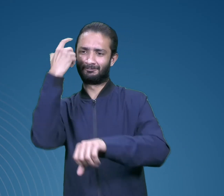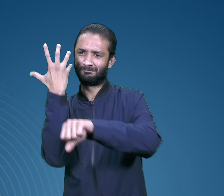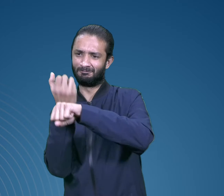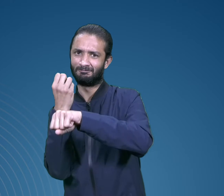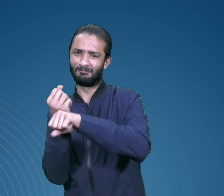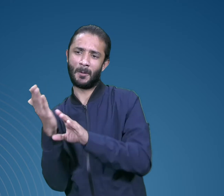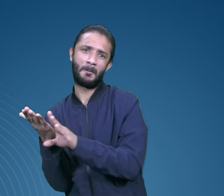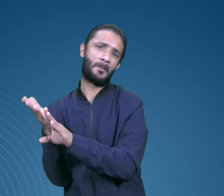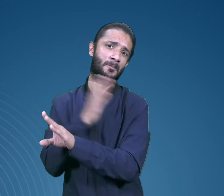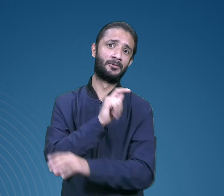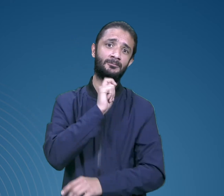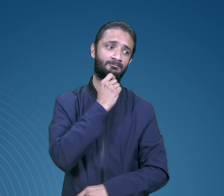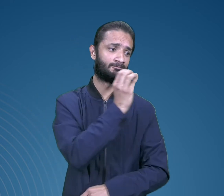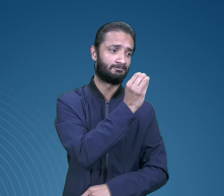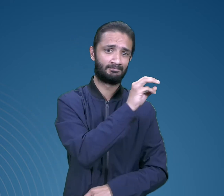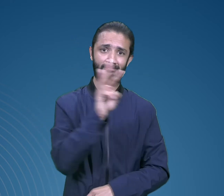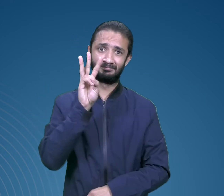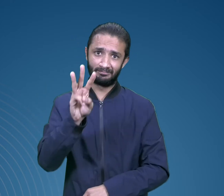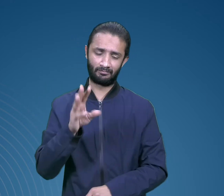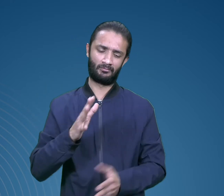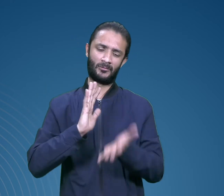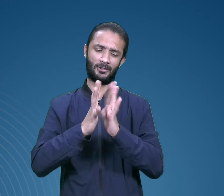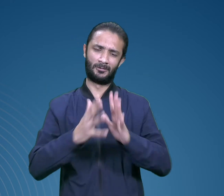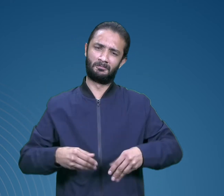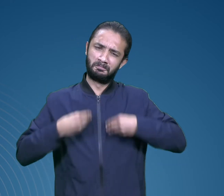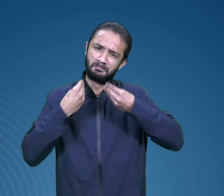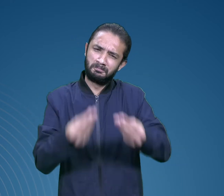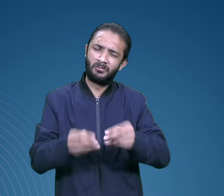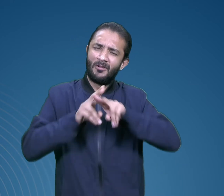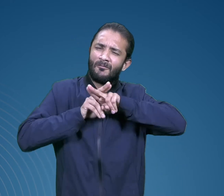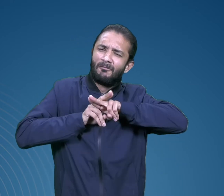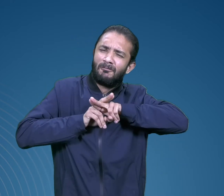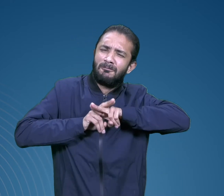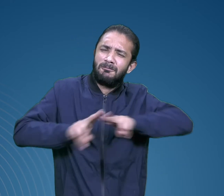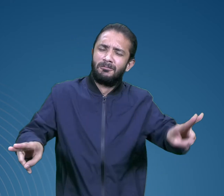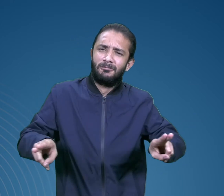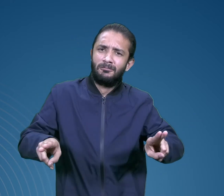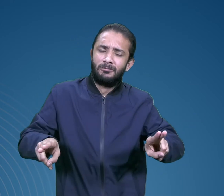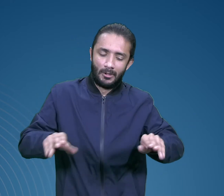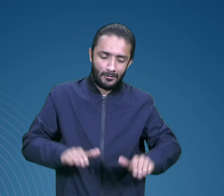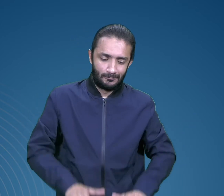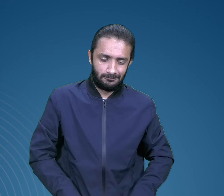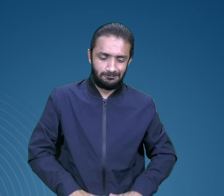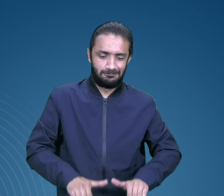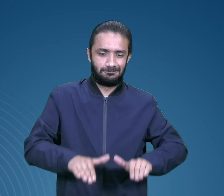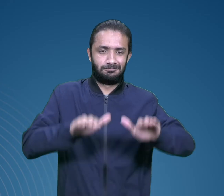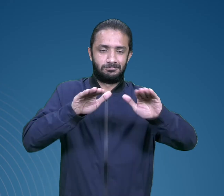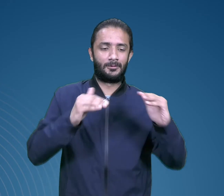will ensure that deaf children have a strong and age-appropriate linguistic foundation